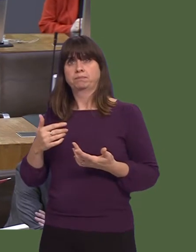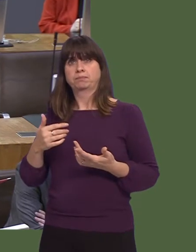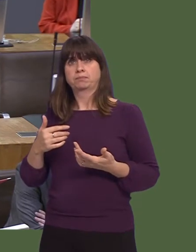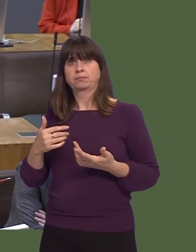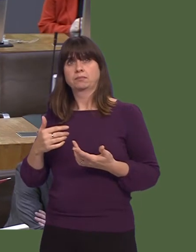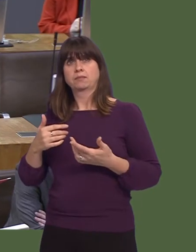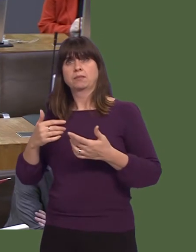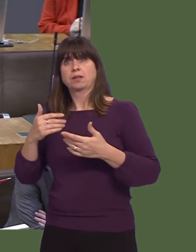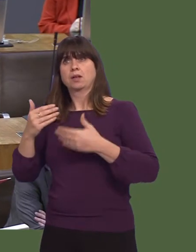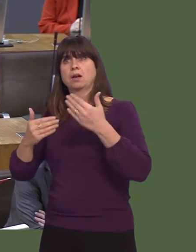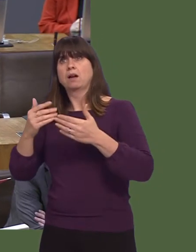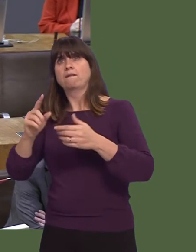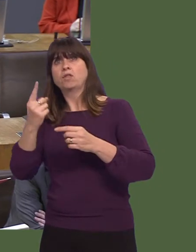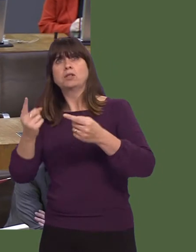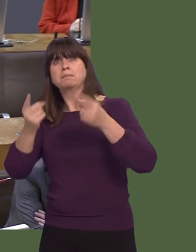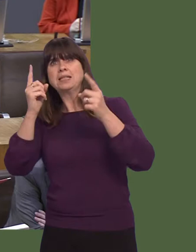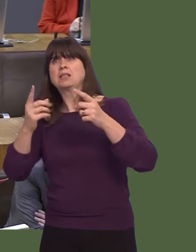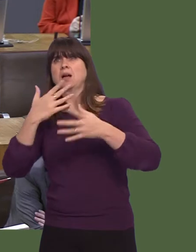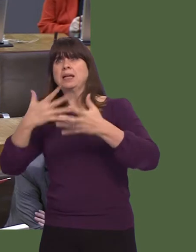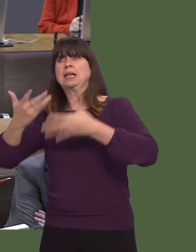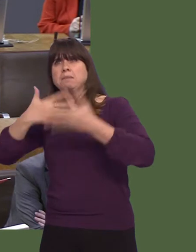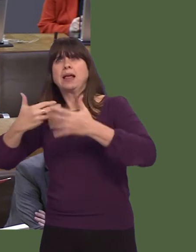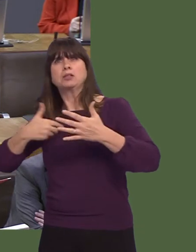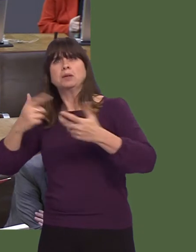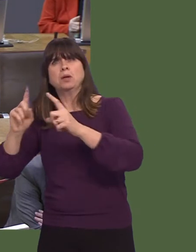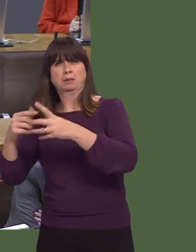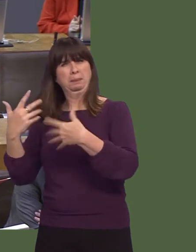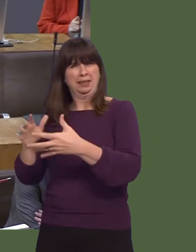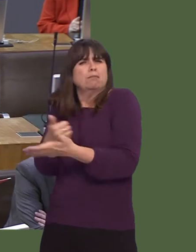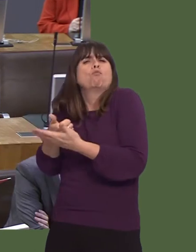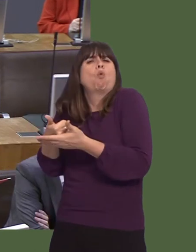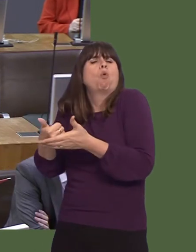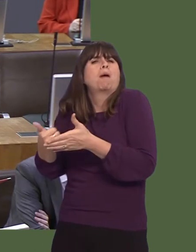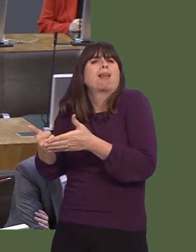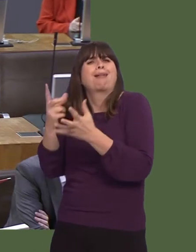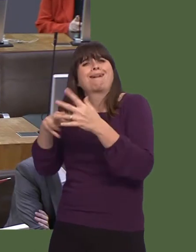Minister to explain their position. These are all normal processes of Cabinet and Government.